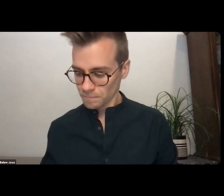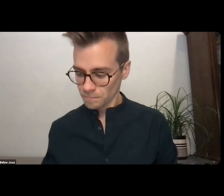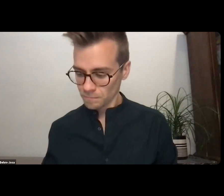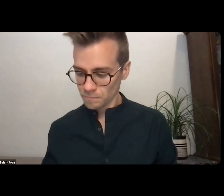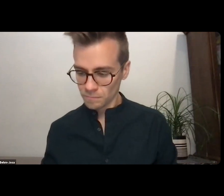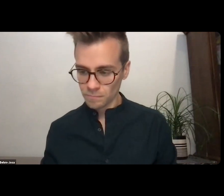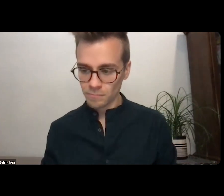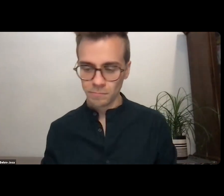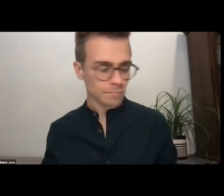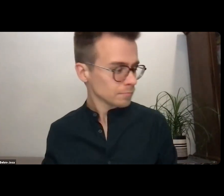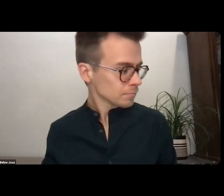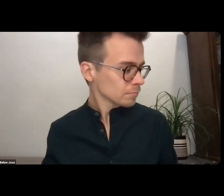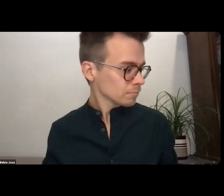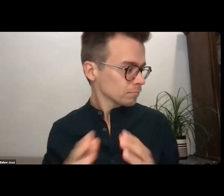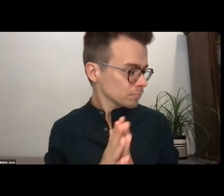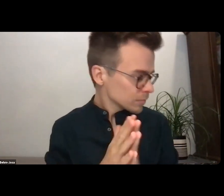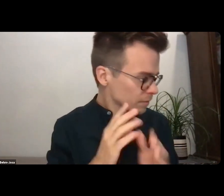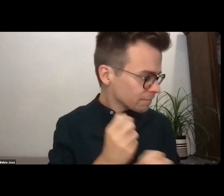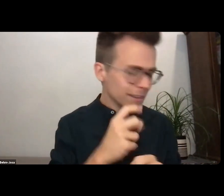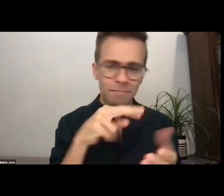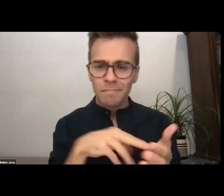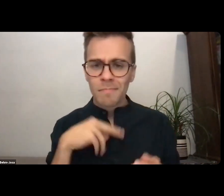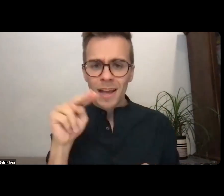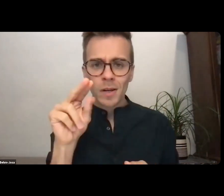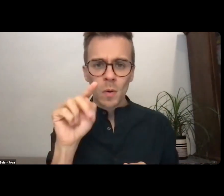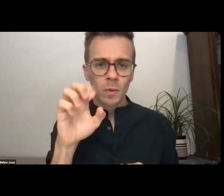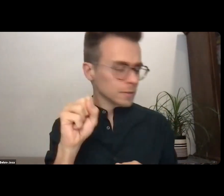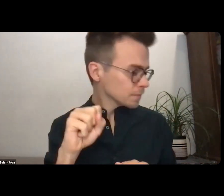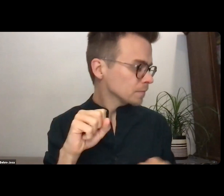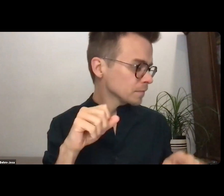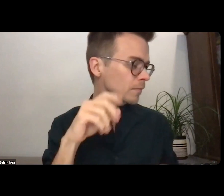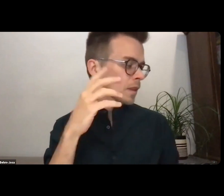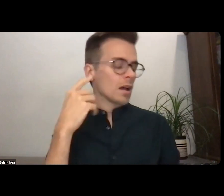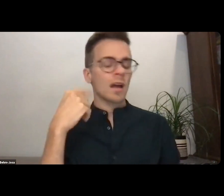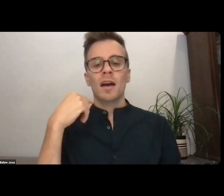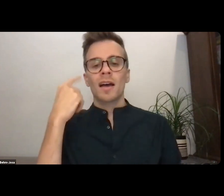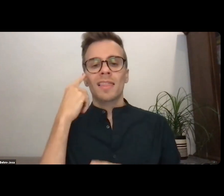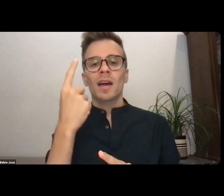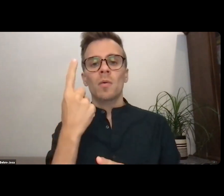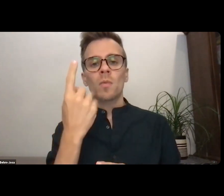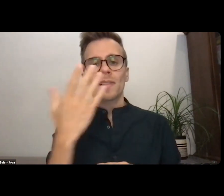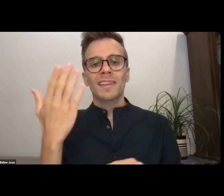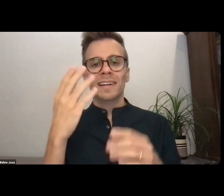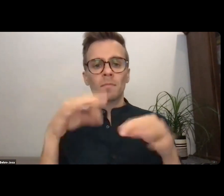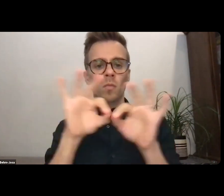So, I’m going to – give me a second to look at my notes.